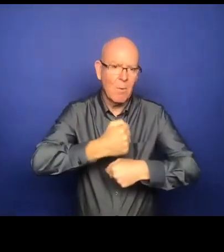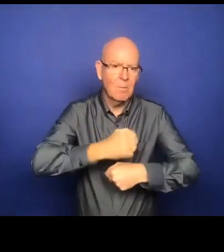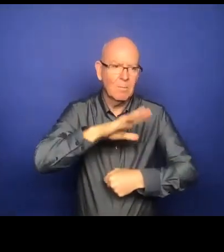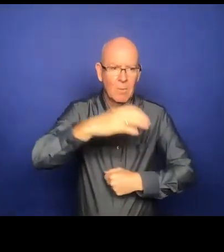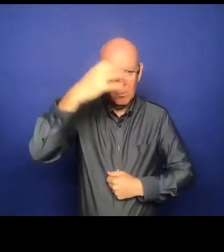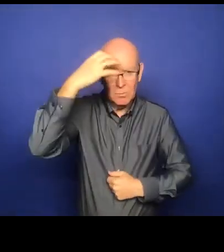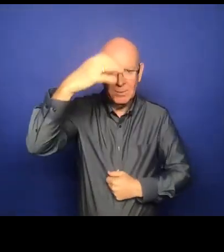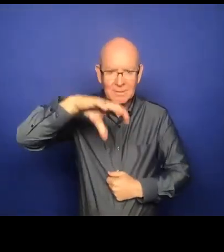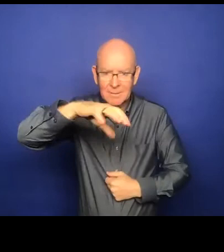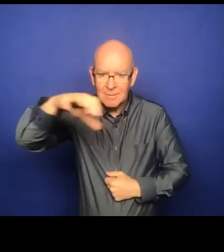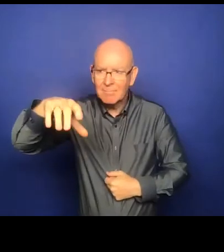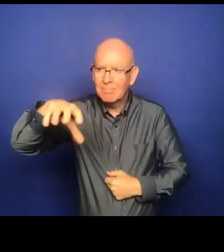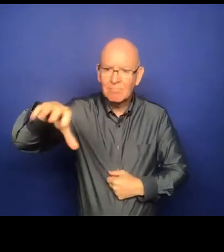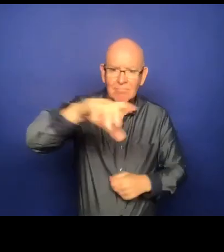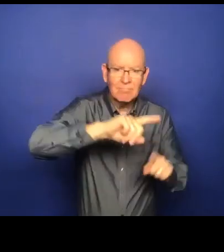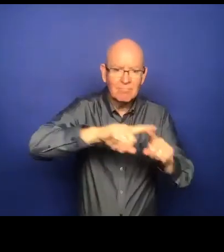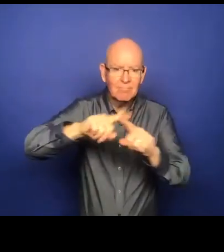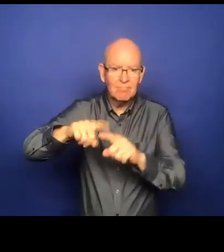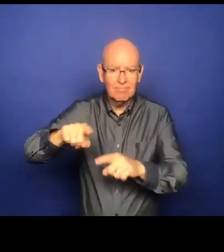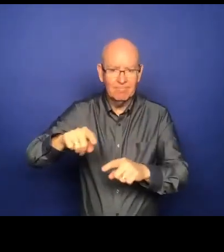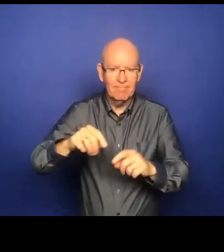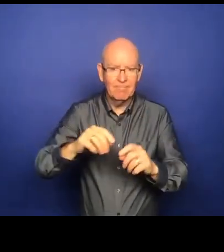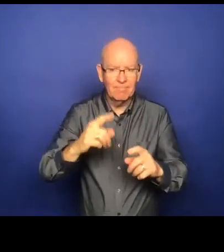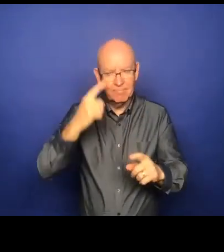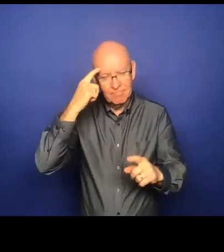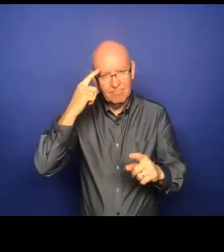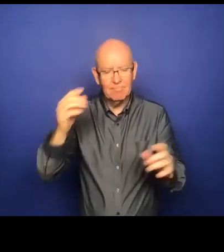form policy, to improve the way forward,